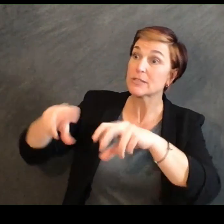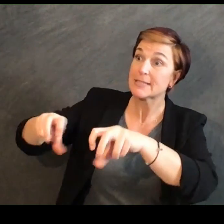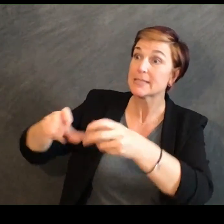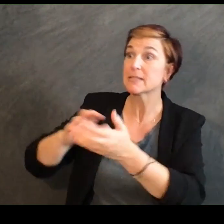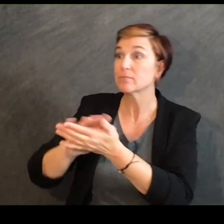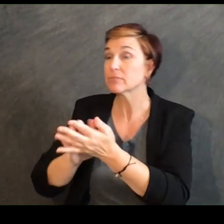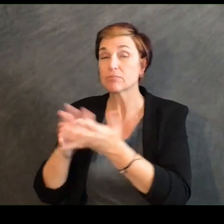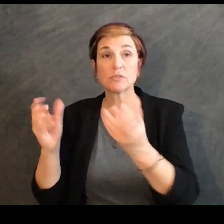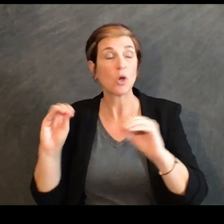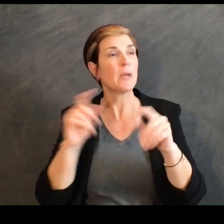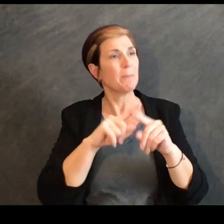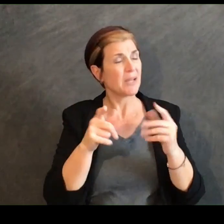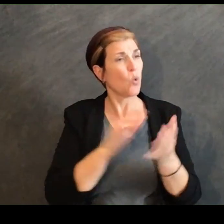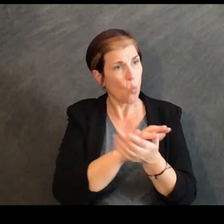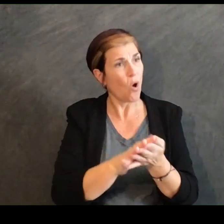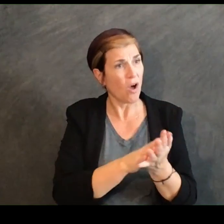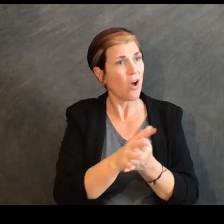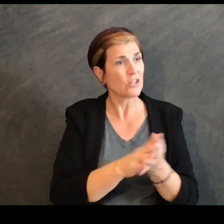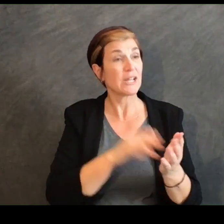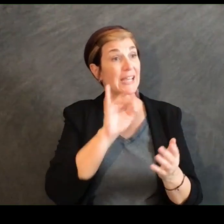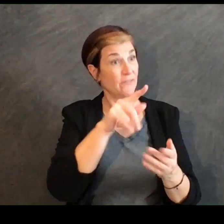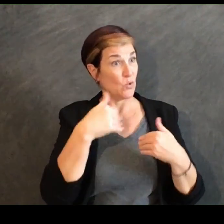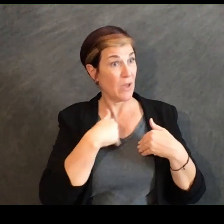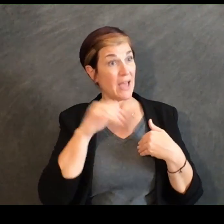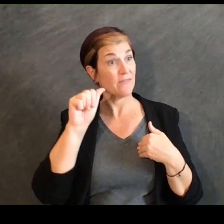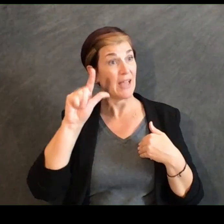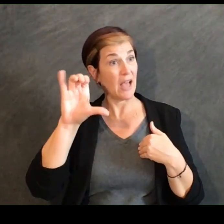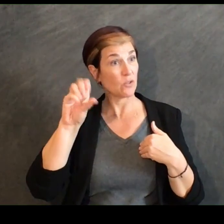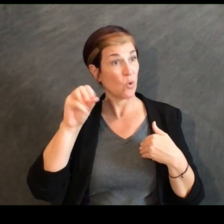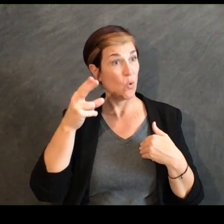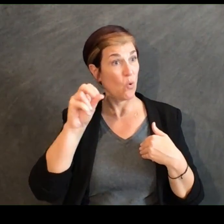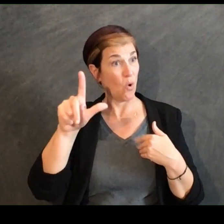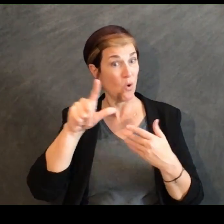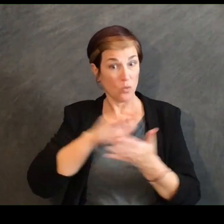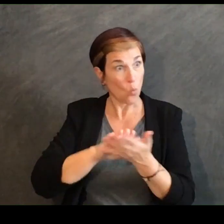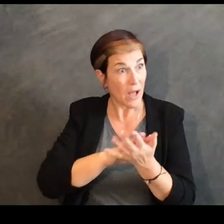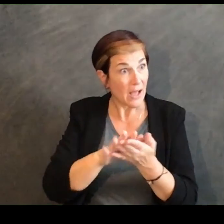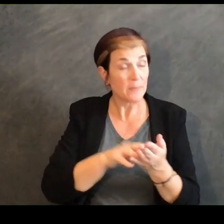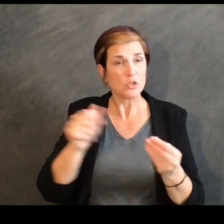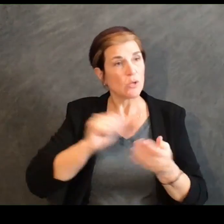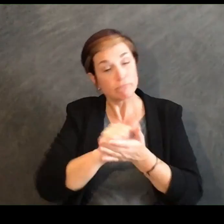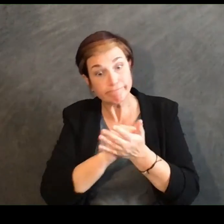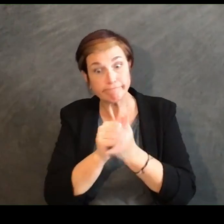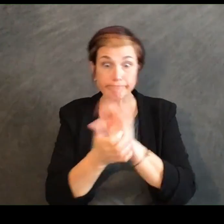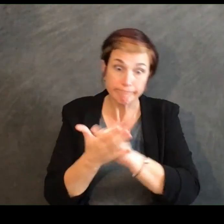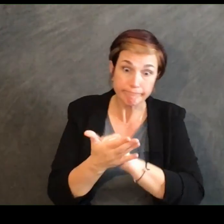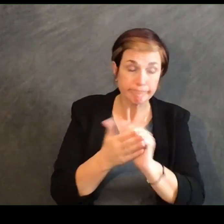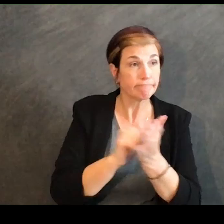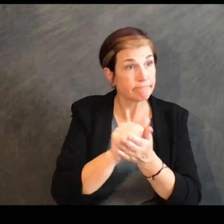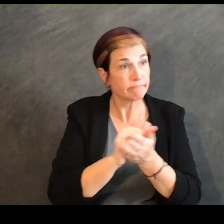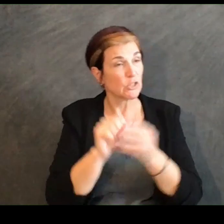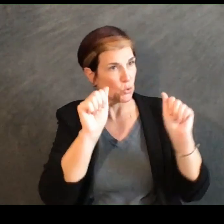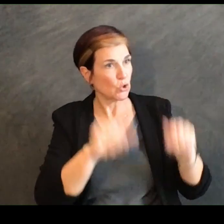try as best as possible to do it I mean you got to do the best you can general